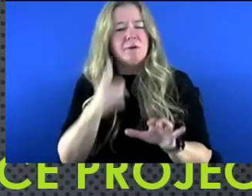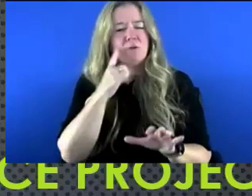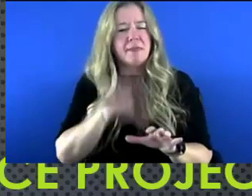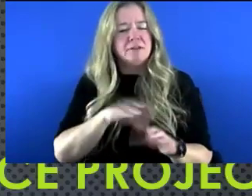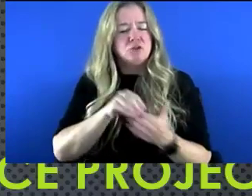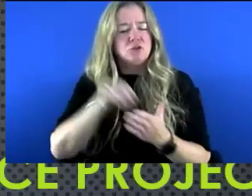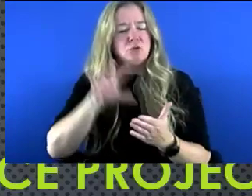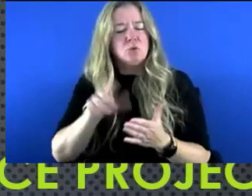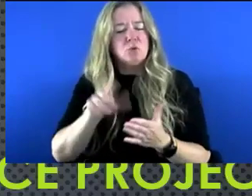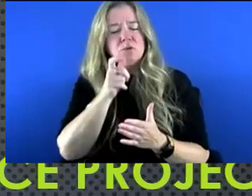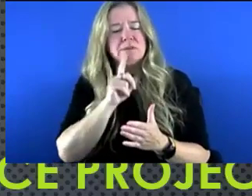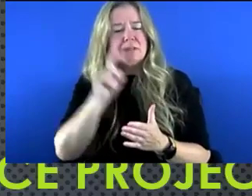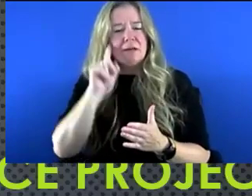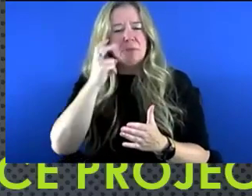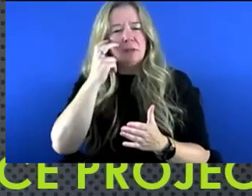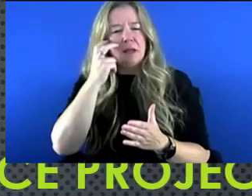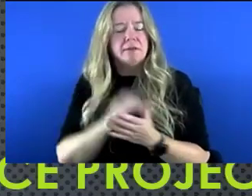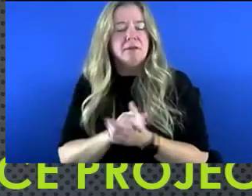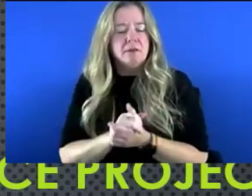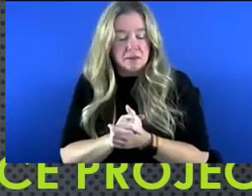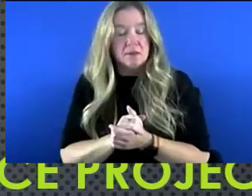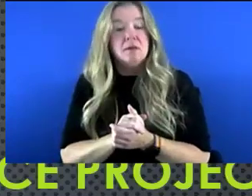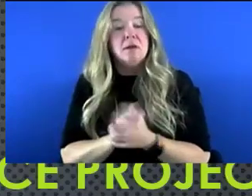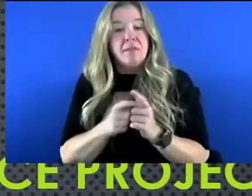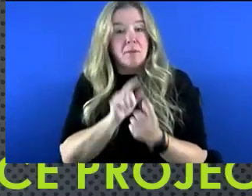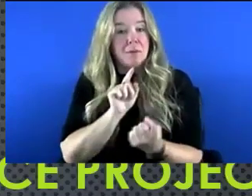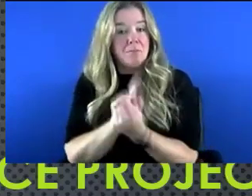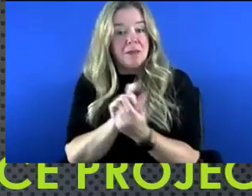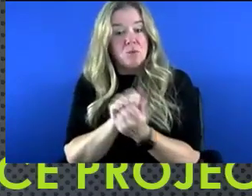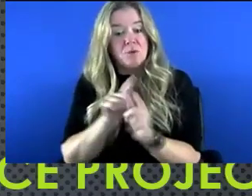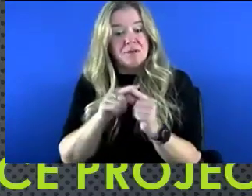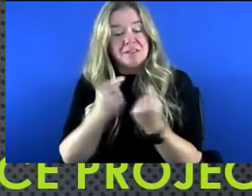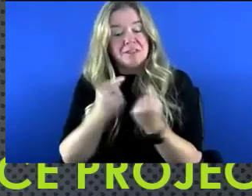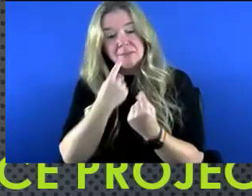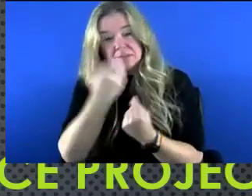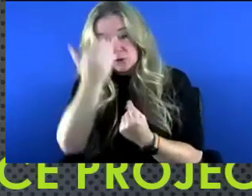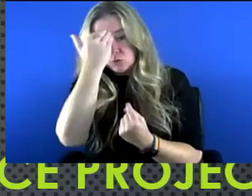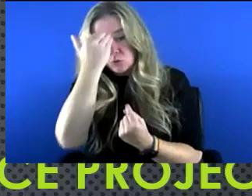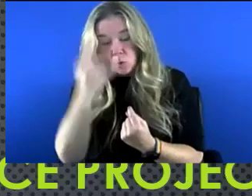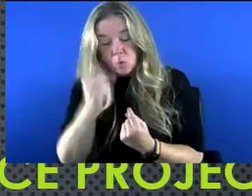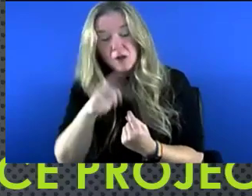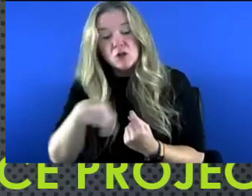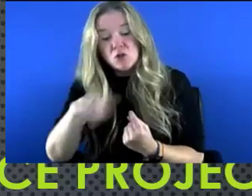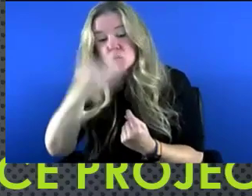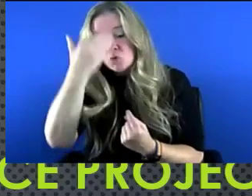who's deaf-blind. And then we meet with the team and we say, You know what? You all know the student.